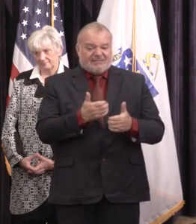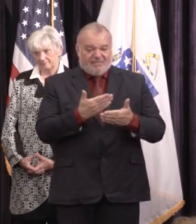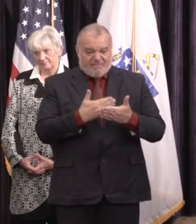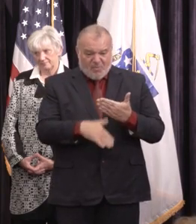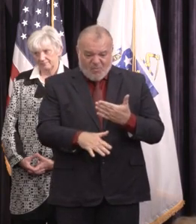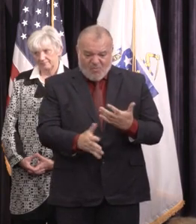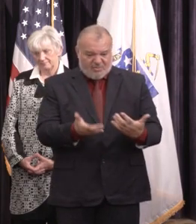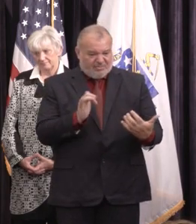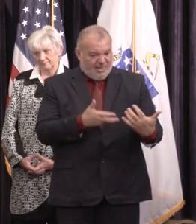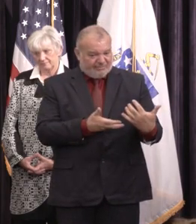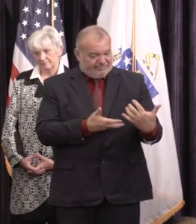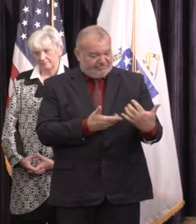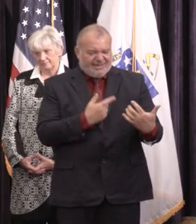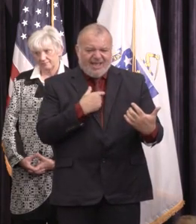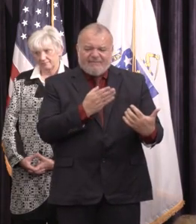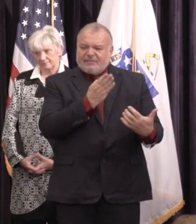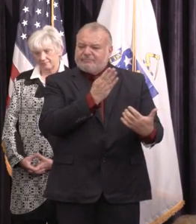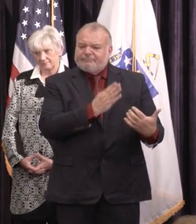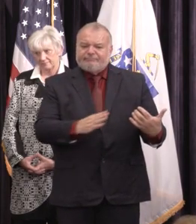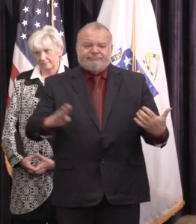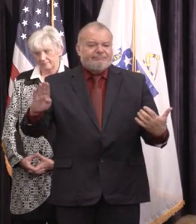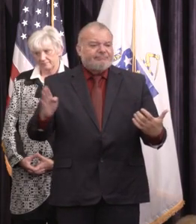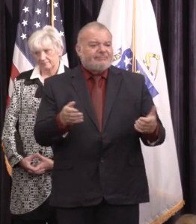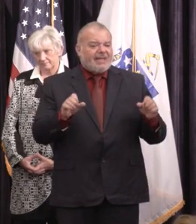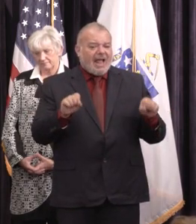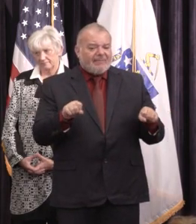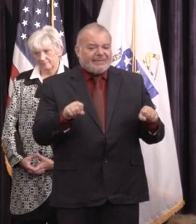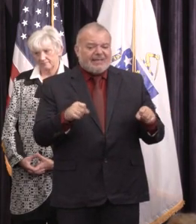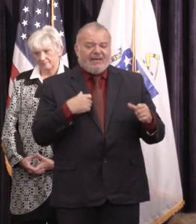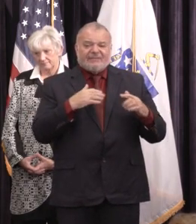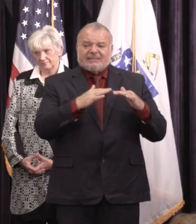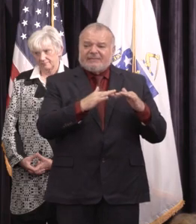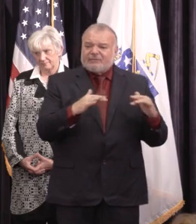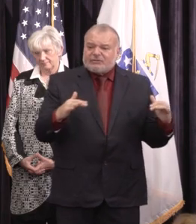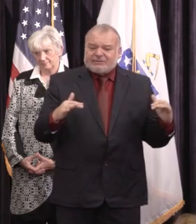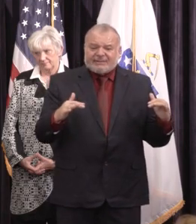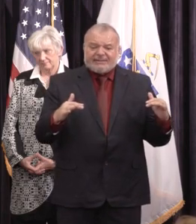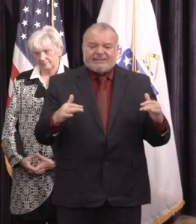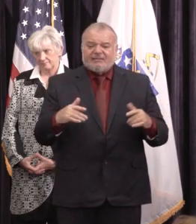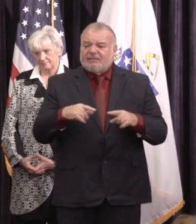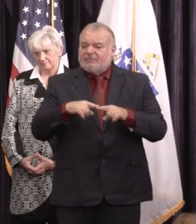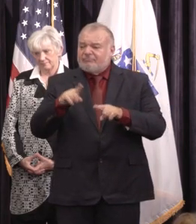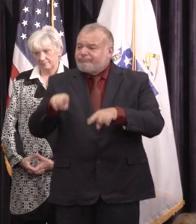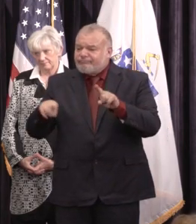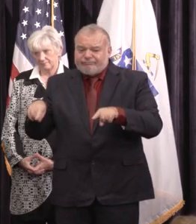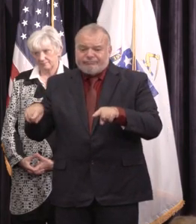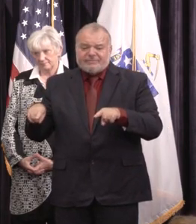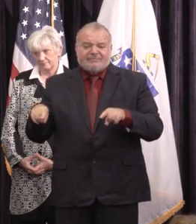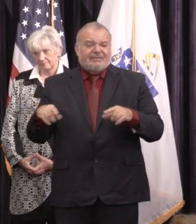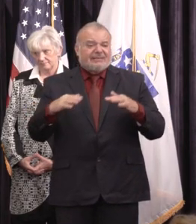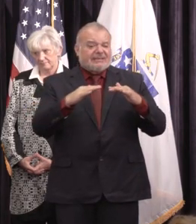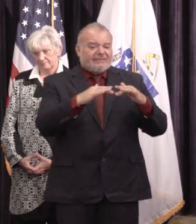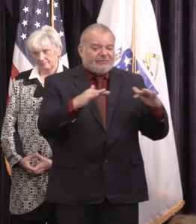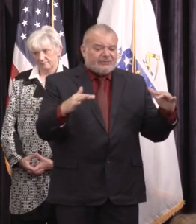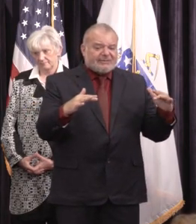diversity of abilities. We are a richer society. We are a richer and stronger commonwealth when